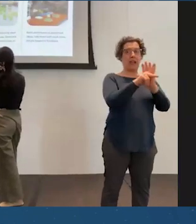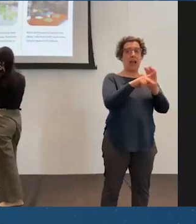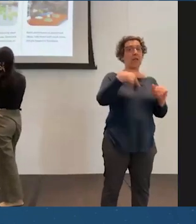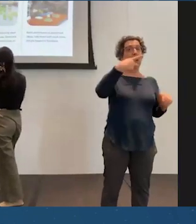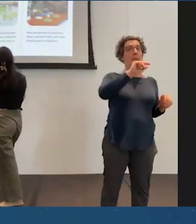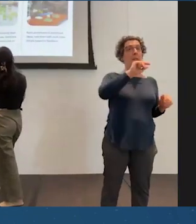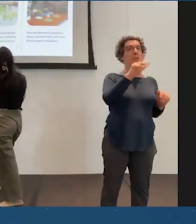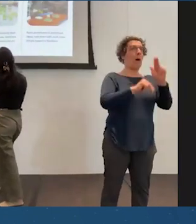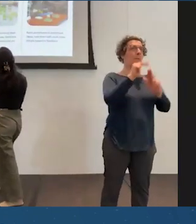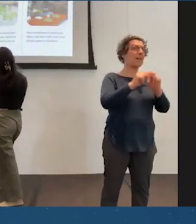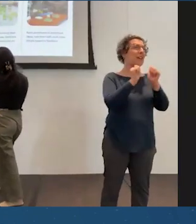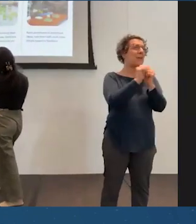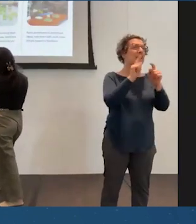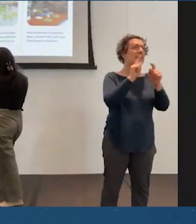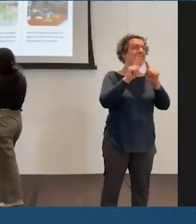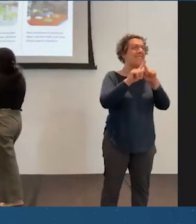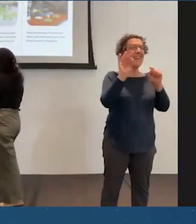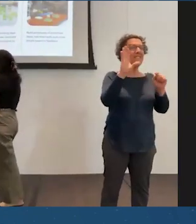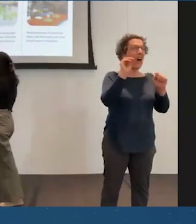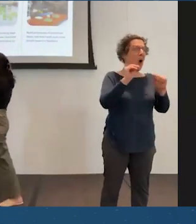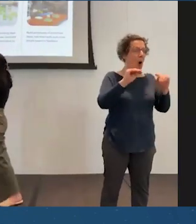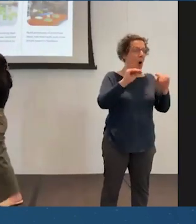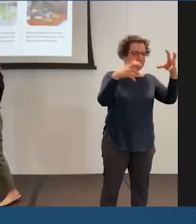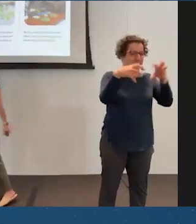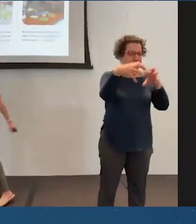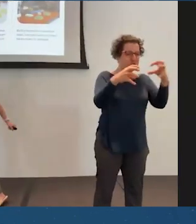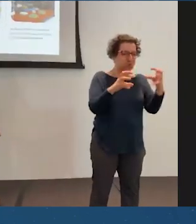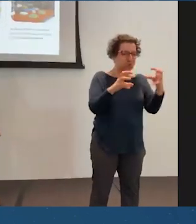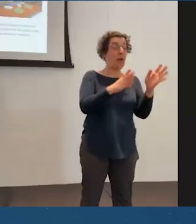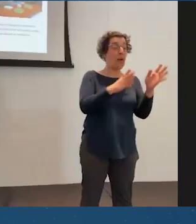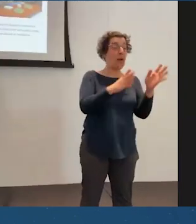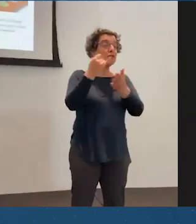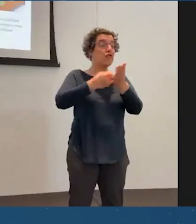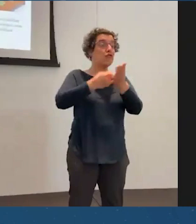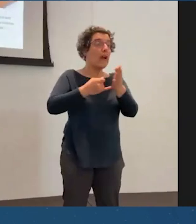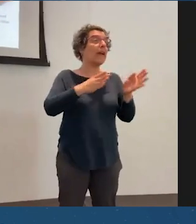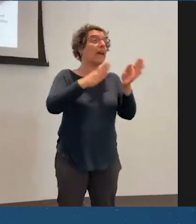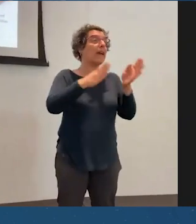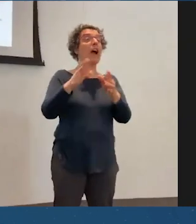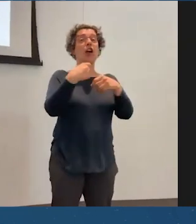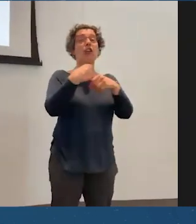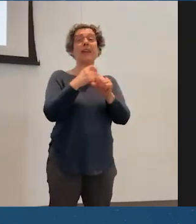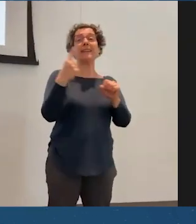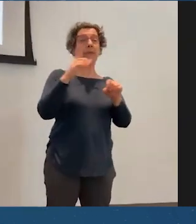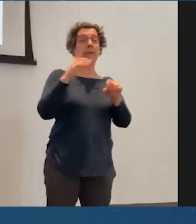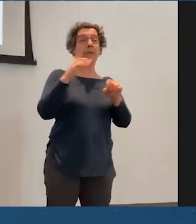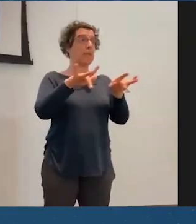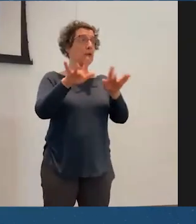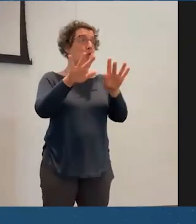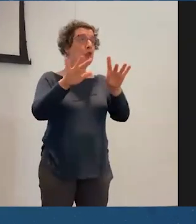with all sorts of Styrofoam to drawing, creating something on the computer and beyond.